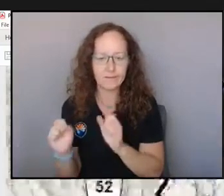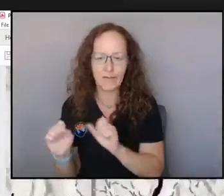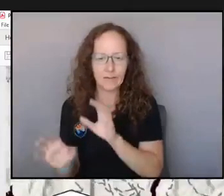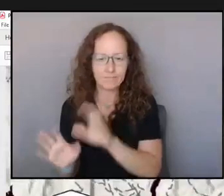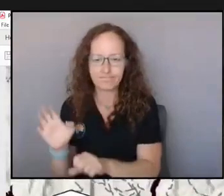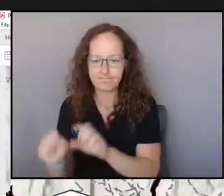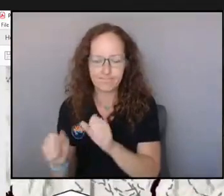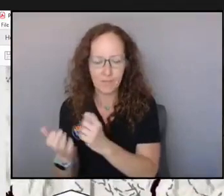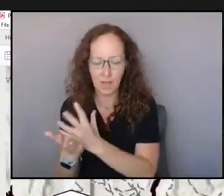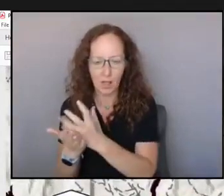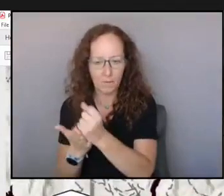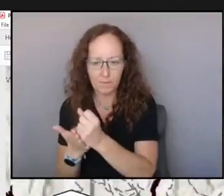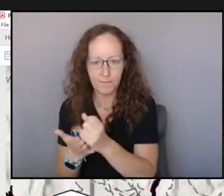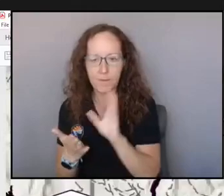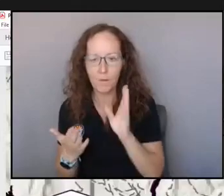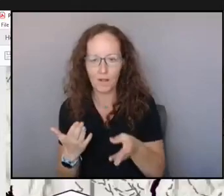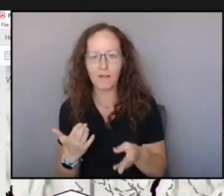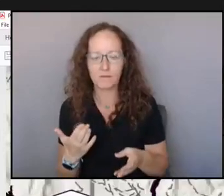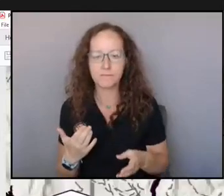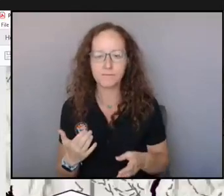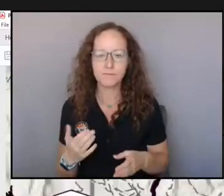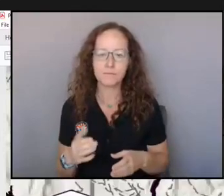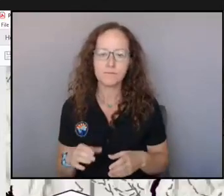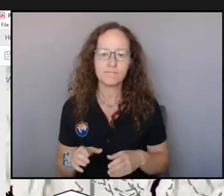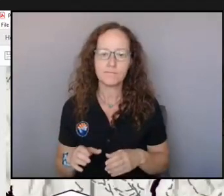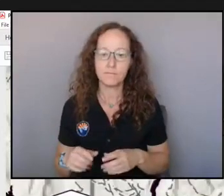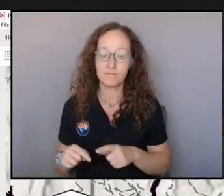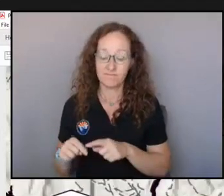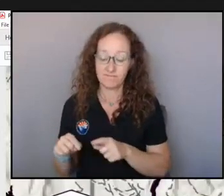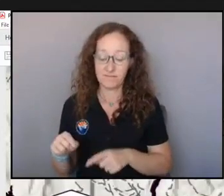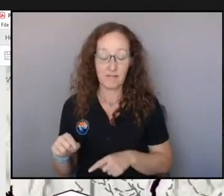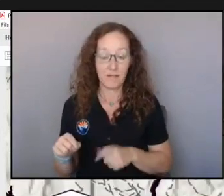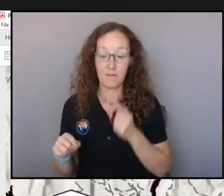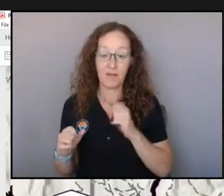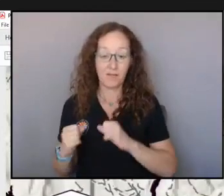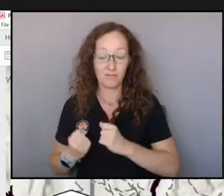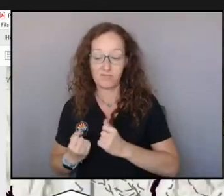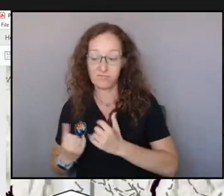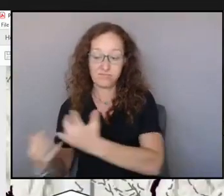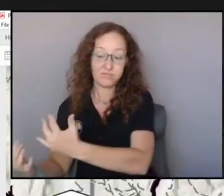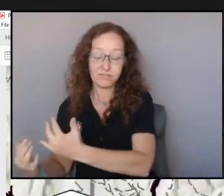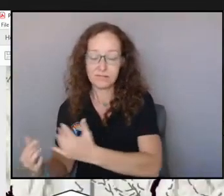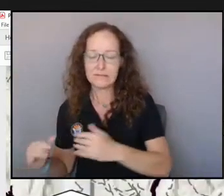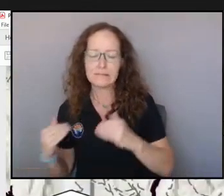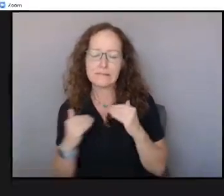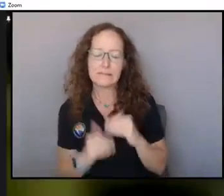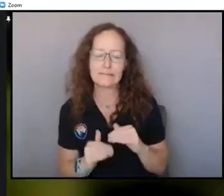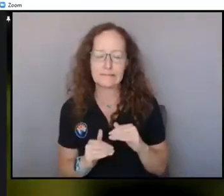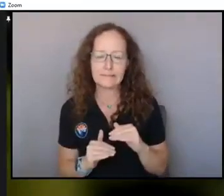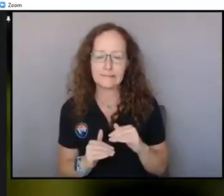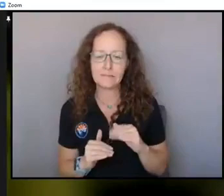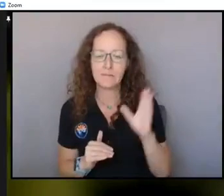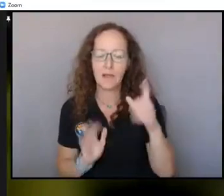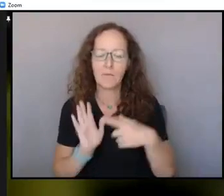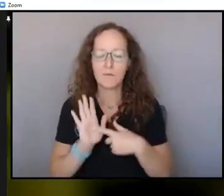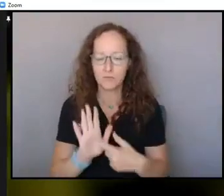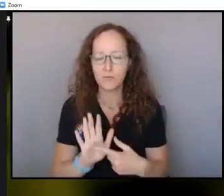I WANT TO SHOW YOU THAT LIMITED SPREAD ON SOME OF THE